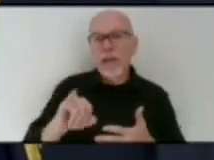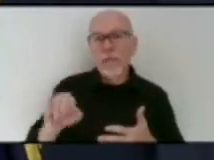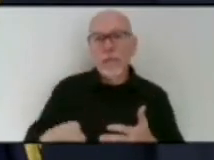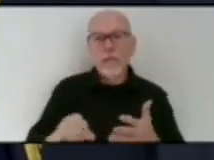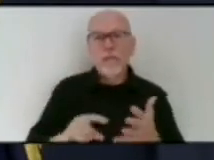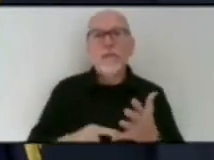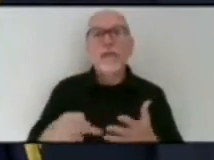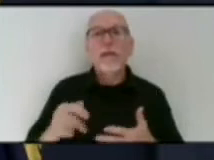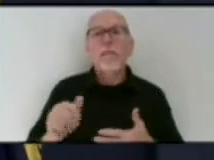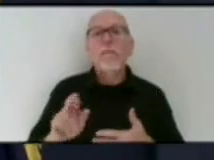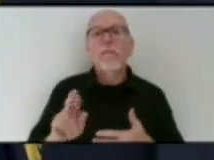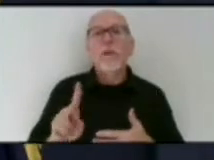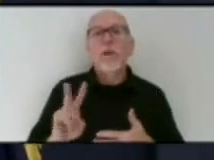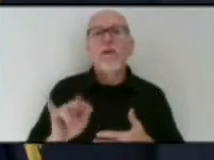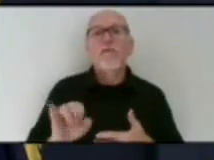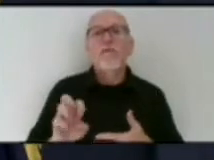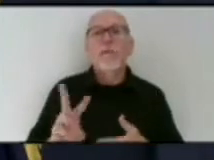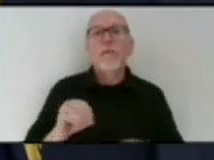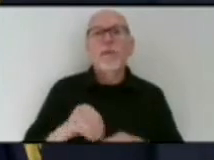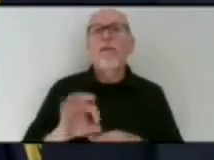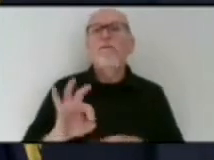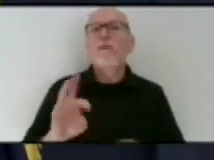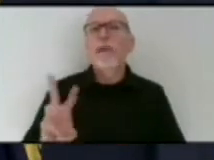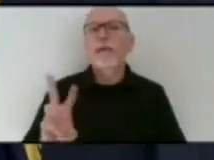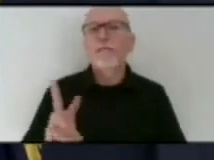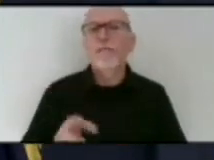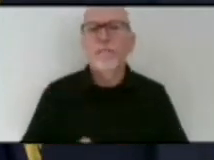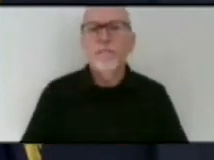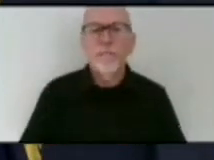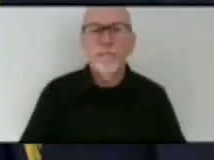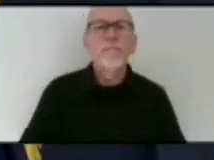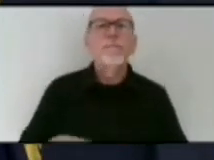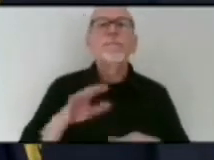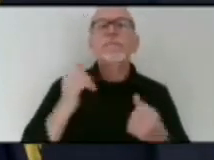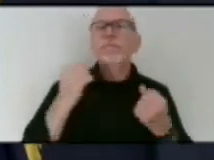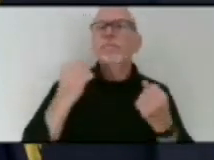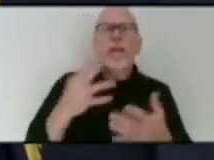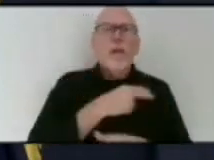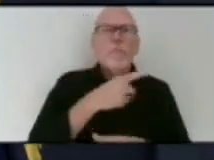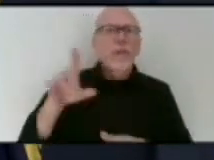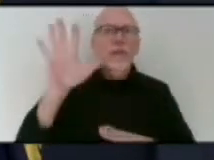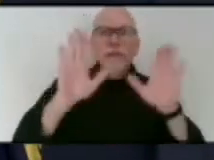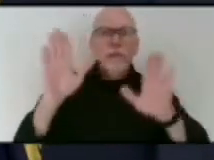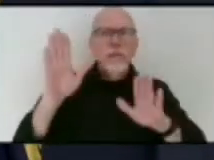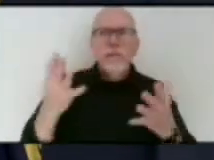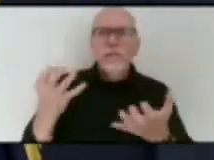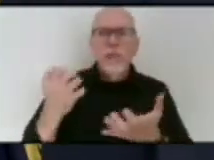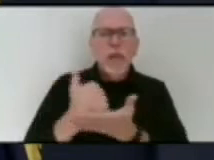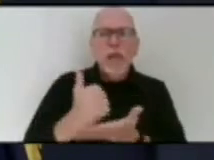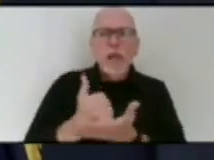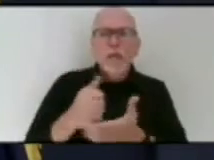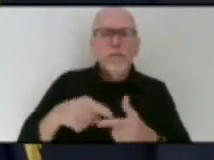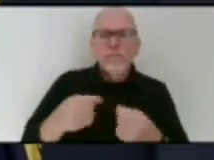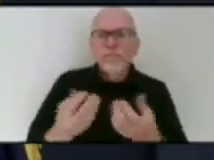In addition, nearly 50 other hospitals across the state have raised their hands and are able to help administer these vaccines to their own frontline